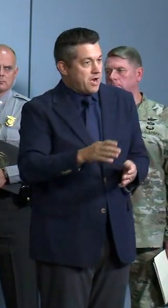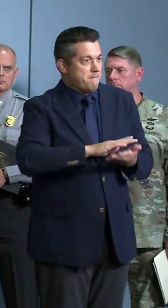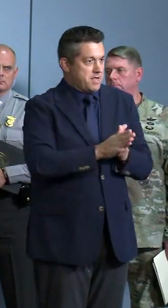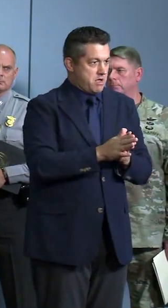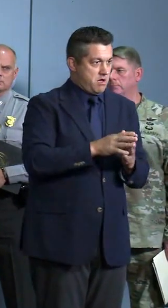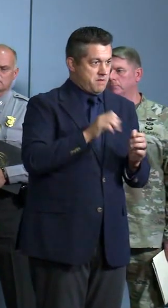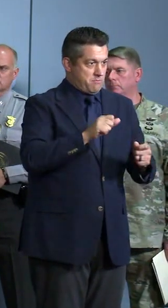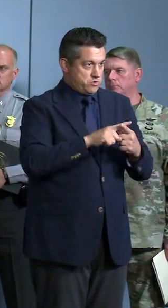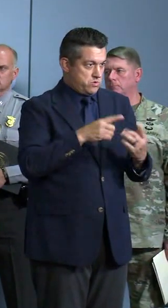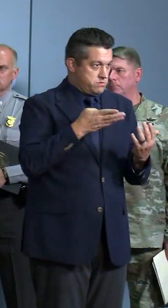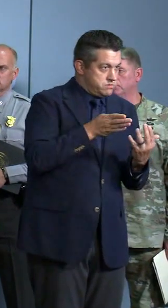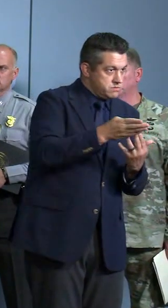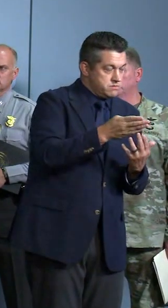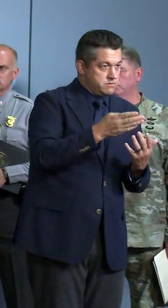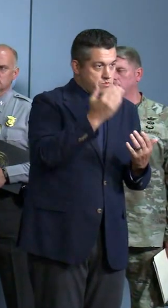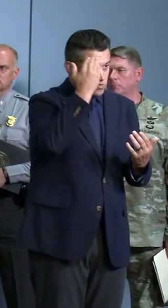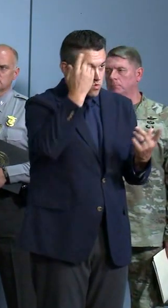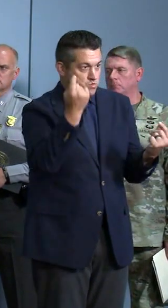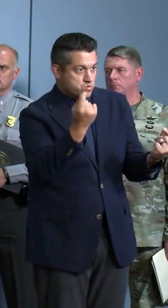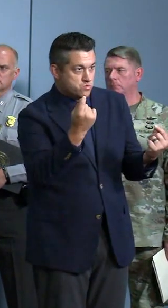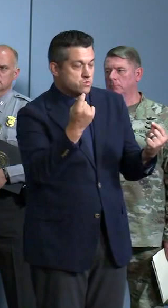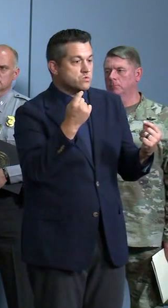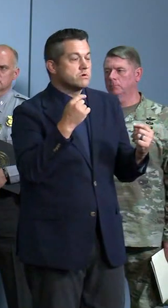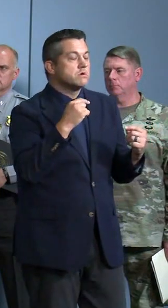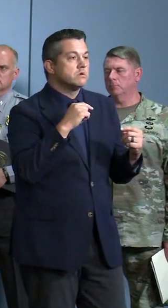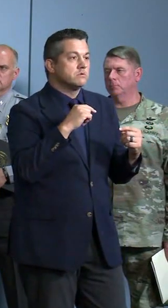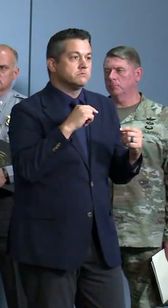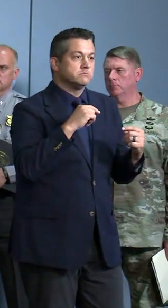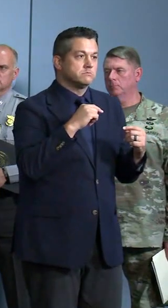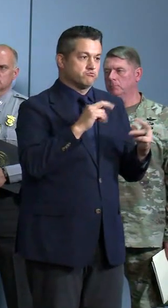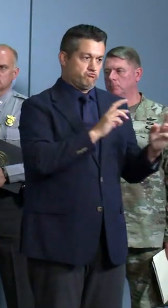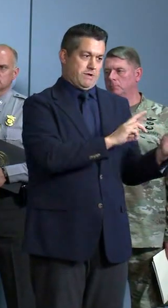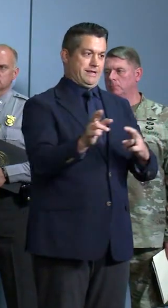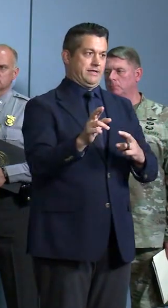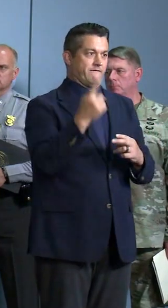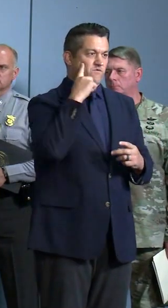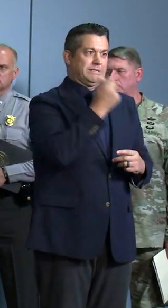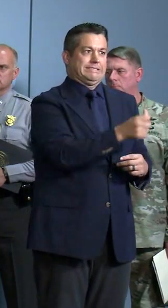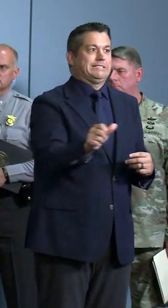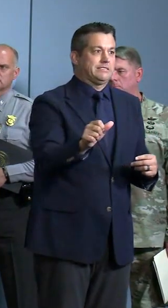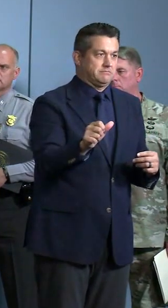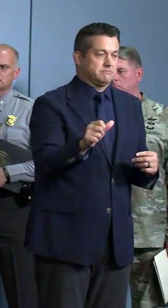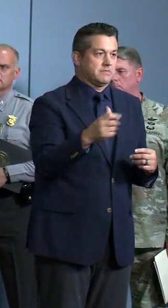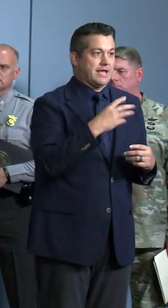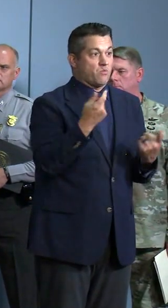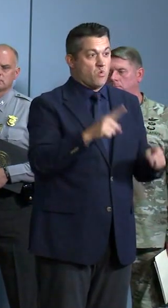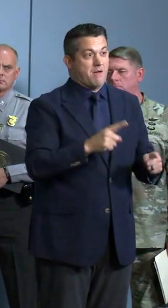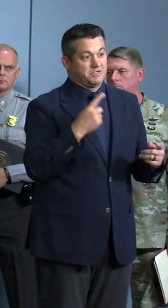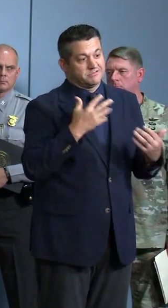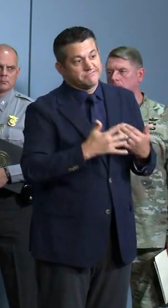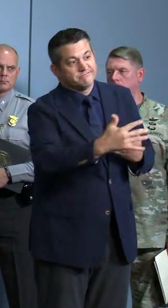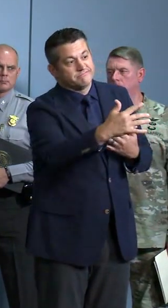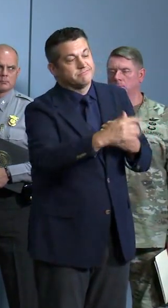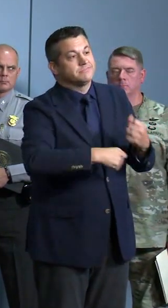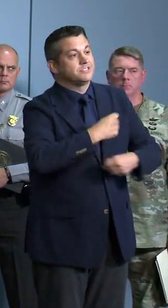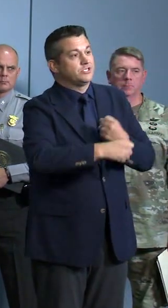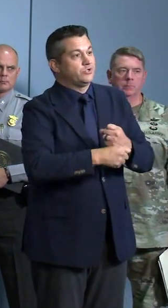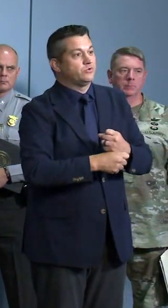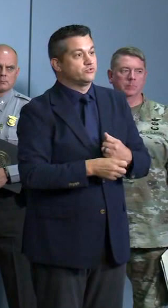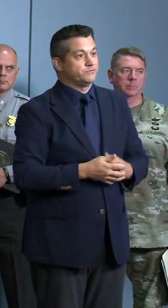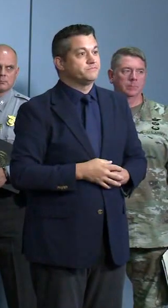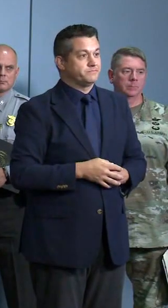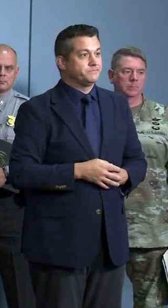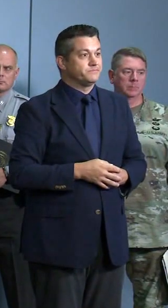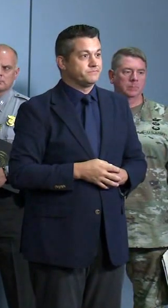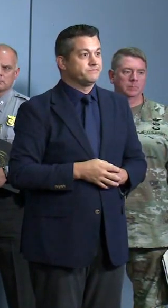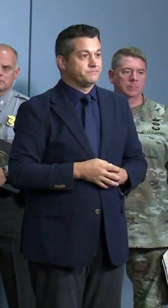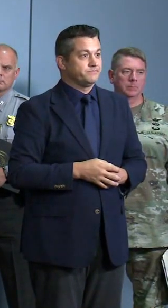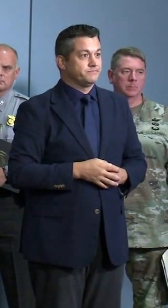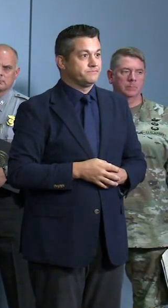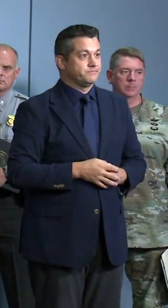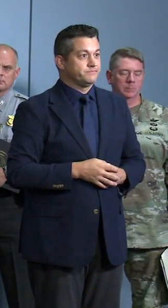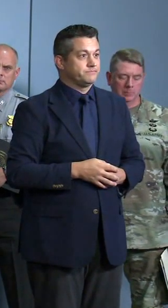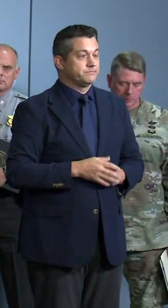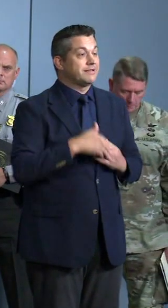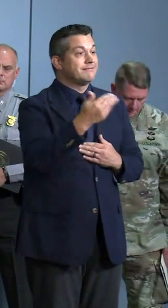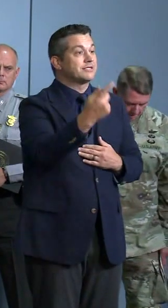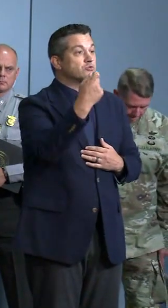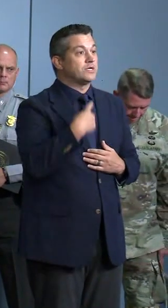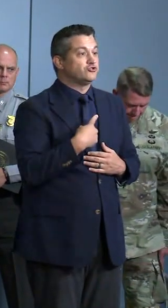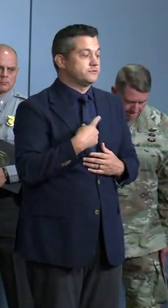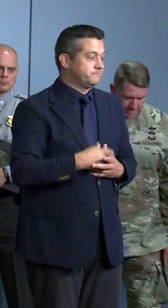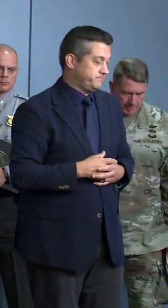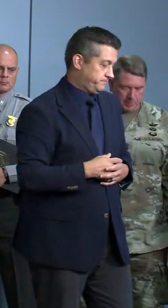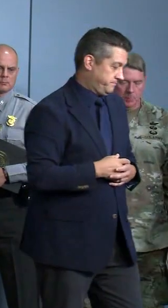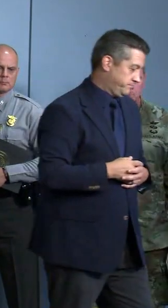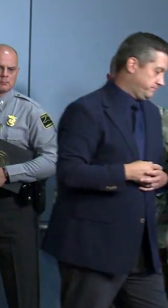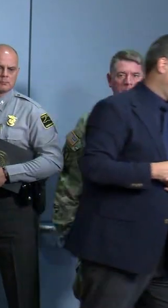and repair and making sure that